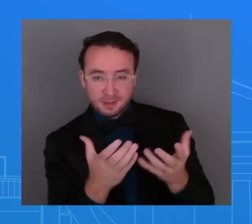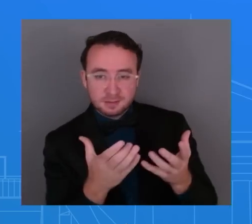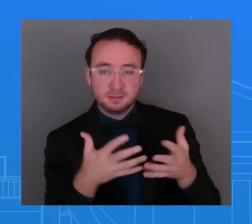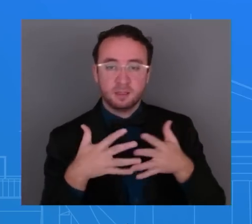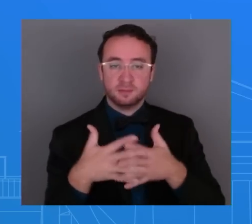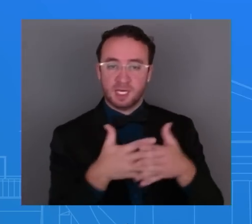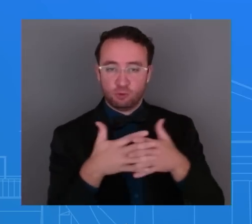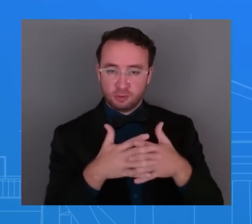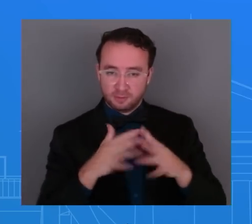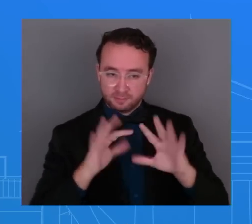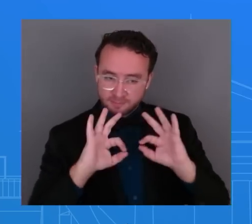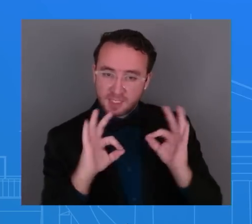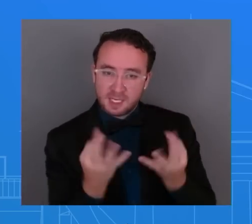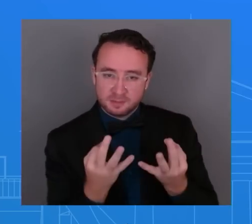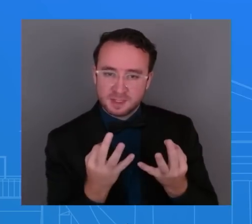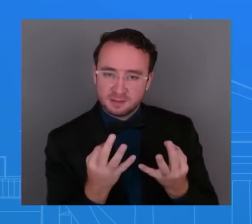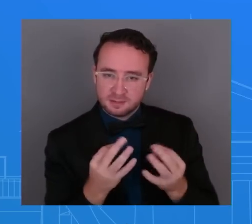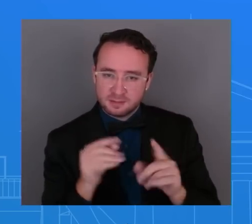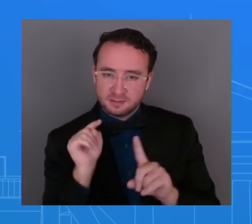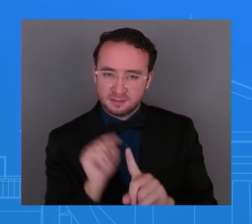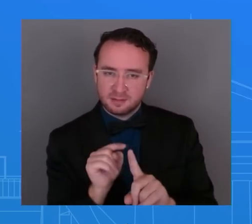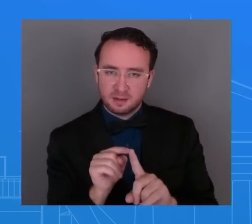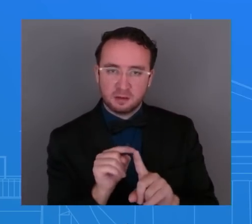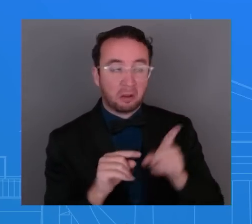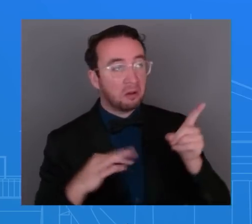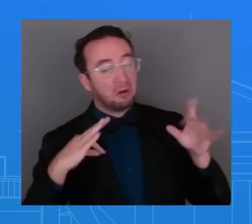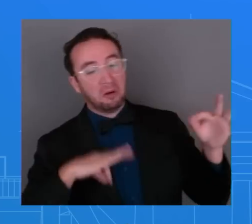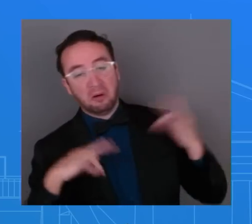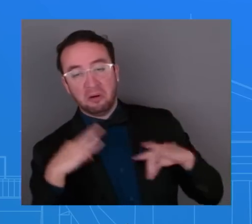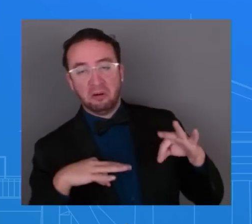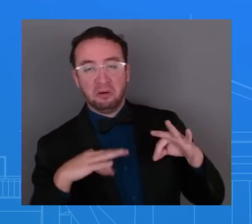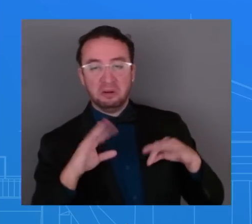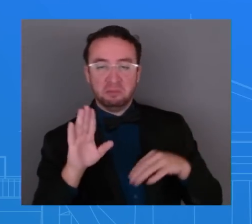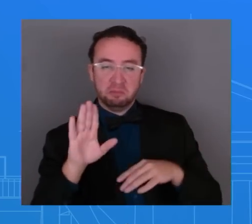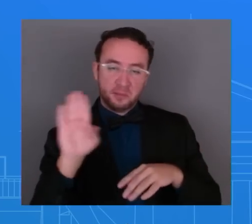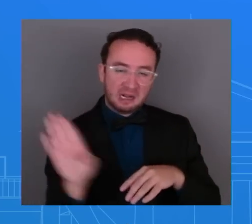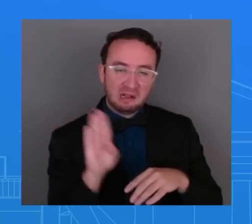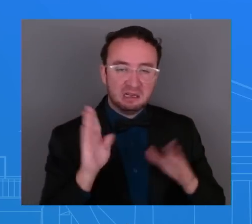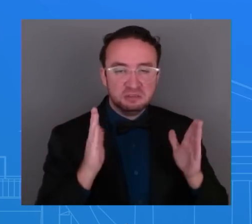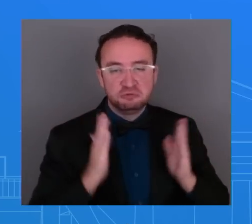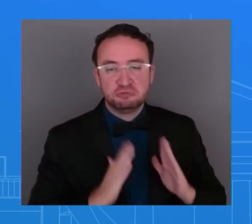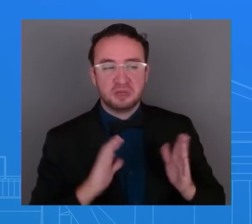Ensuring workers join a union, something that Republican officials oppose -- oppose.